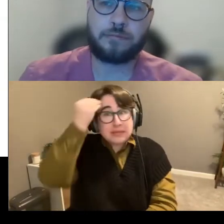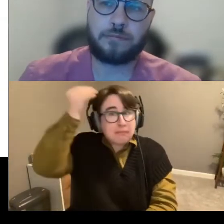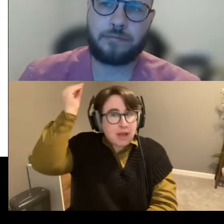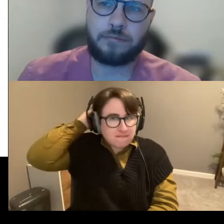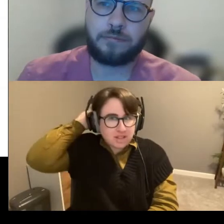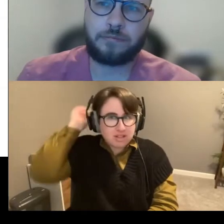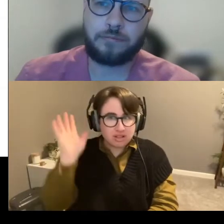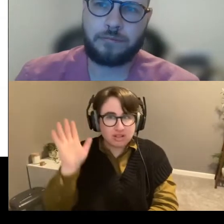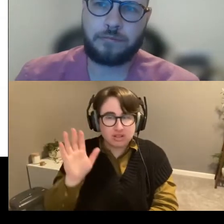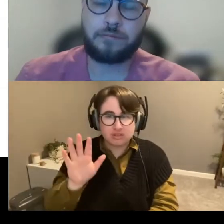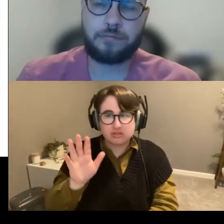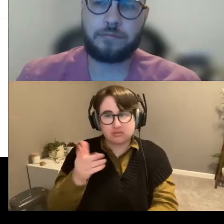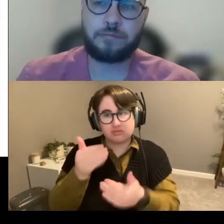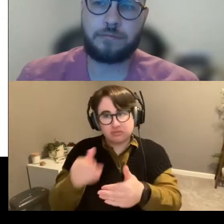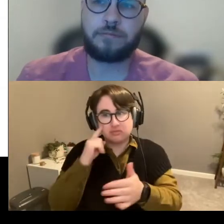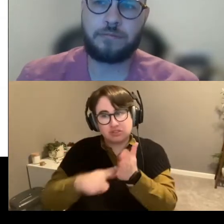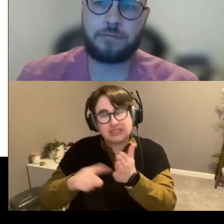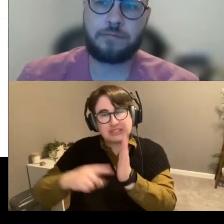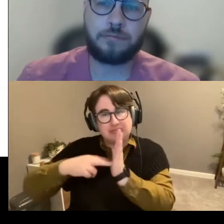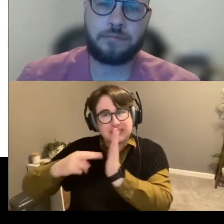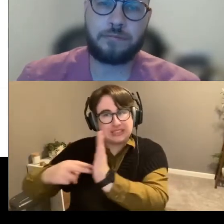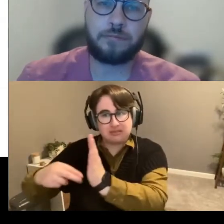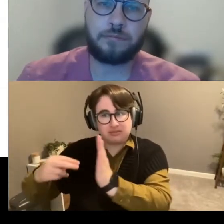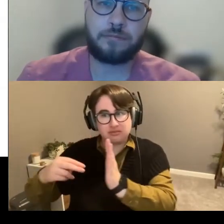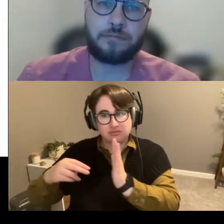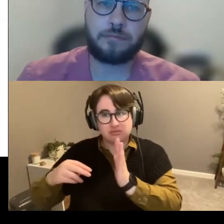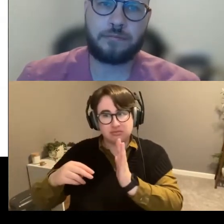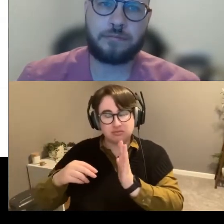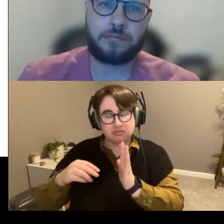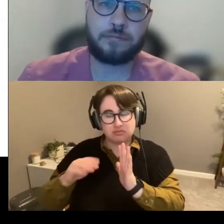Do your own research so that you know what people